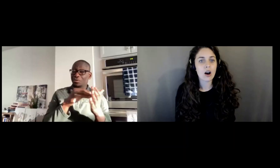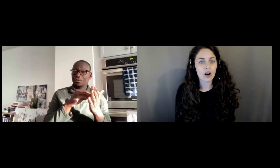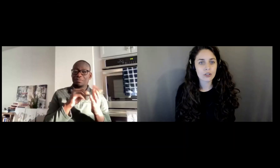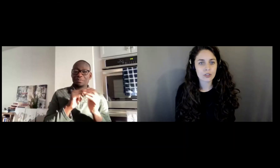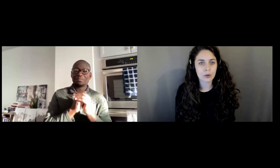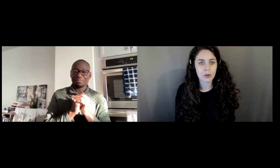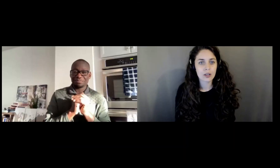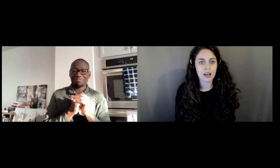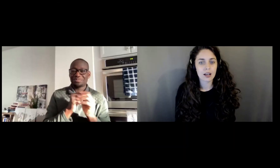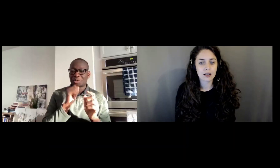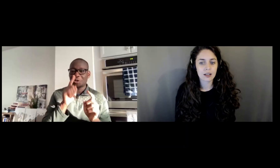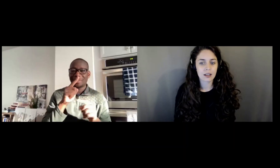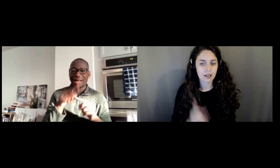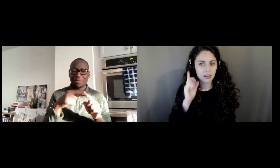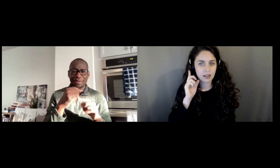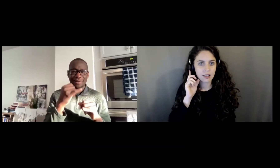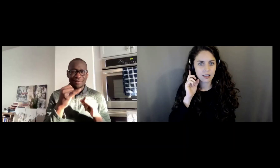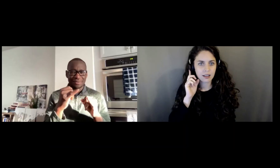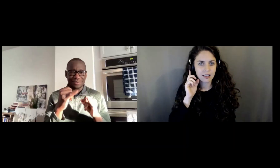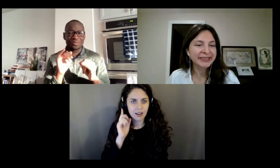Also >> ASHLEY HOLBEN: